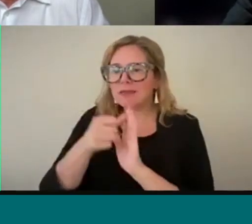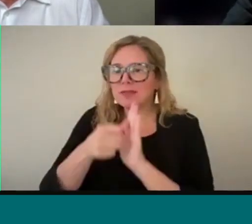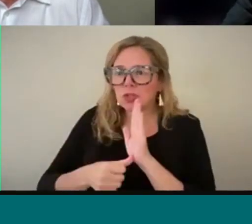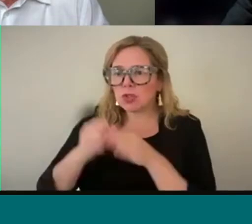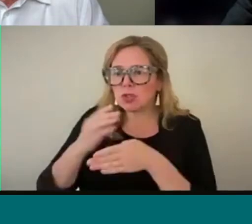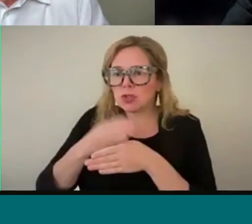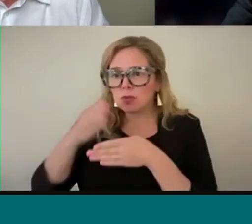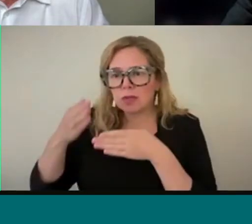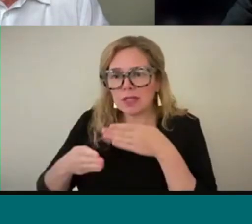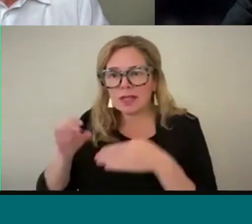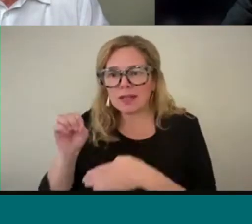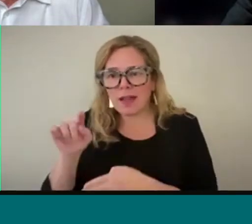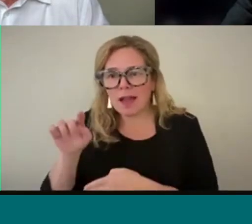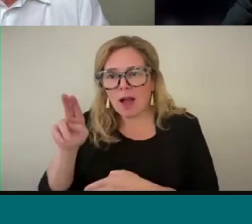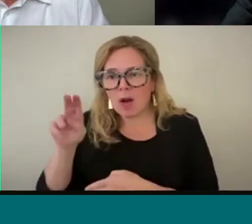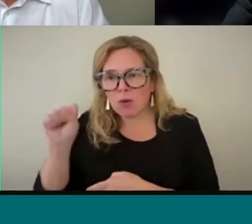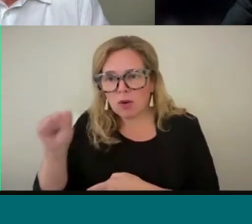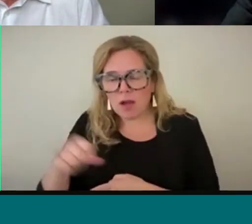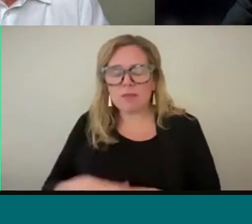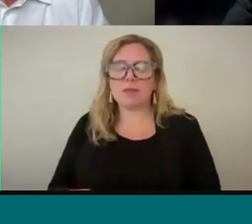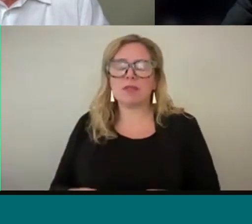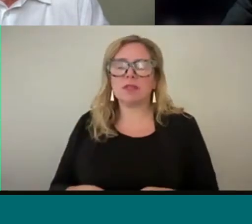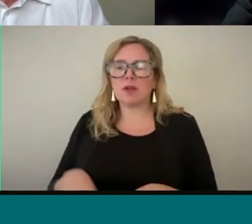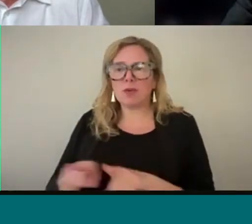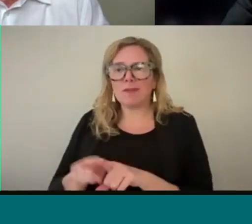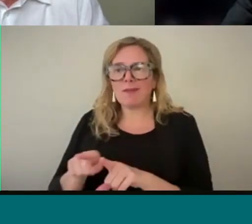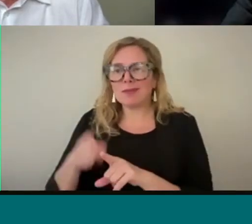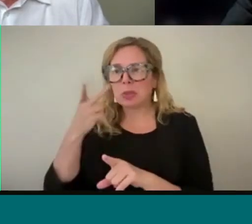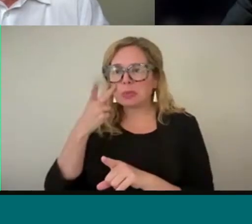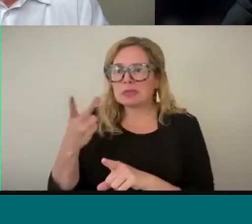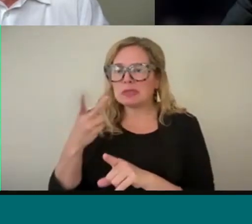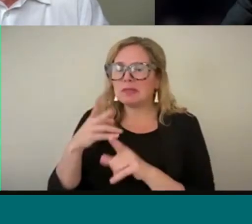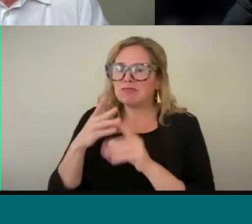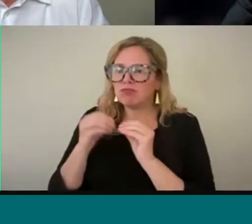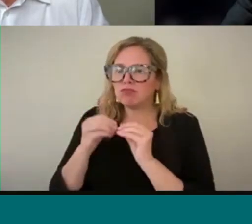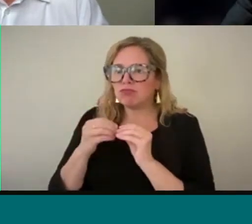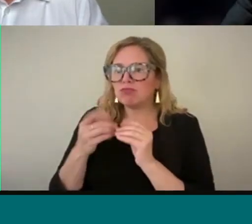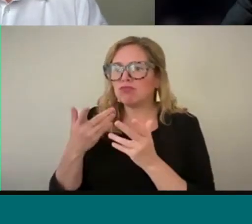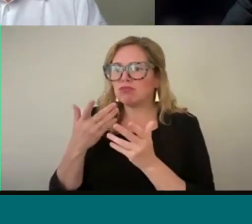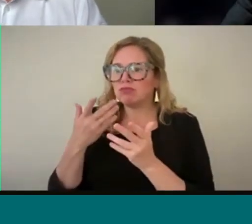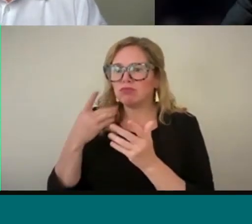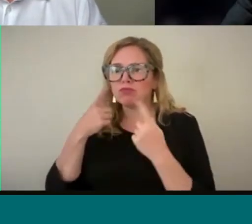otherwise before and after surgery. And even just home programs for titrating medications